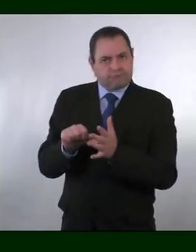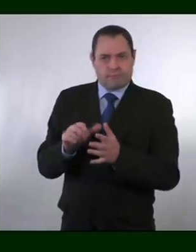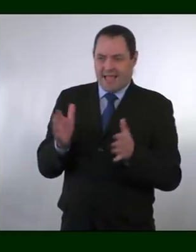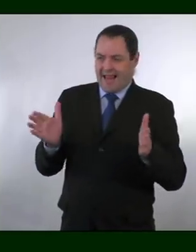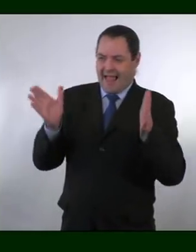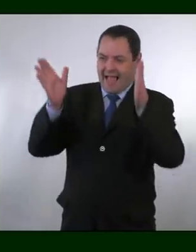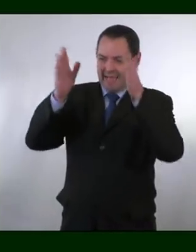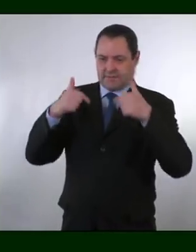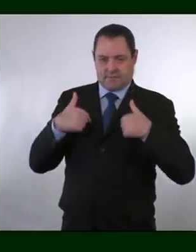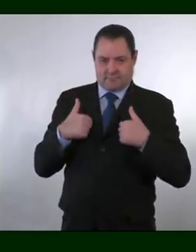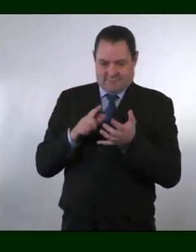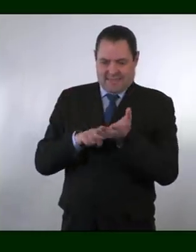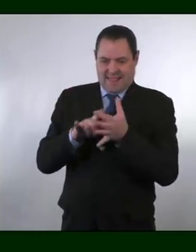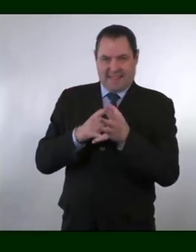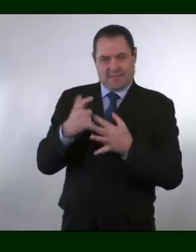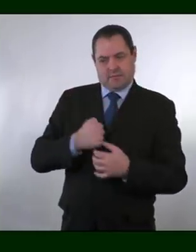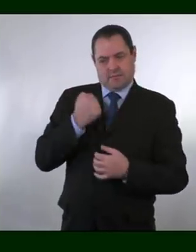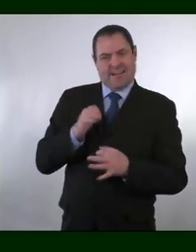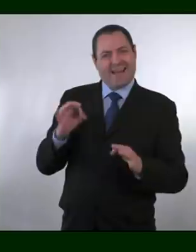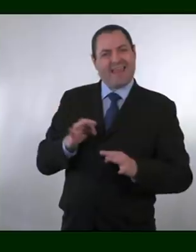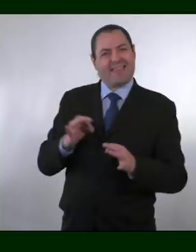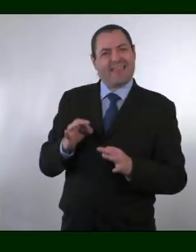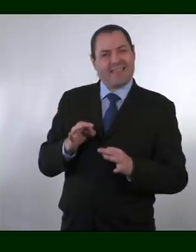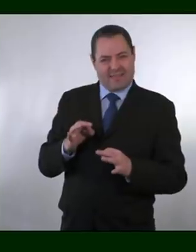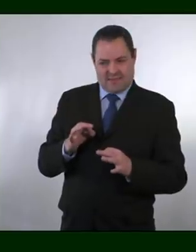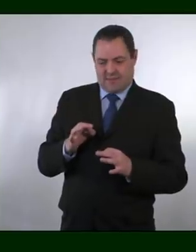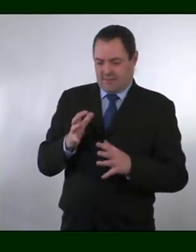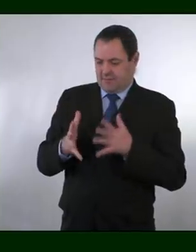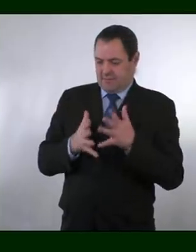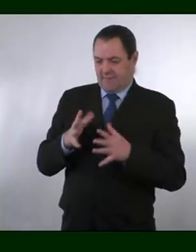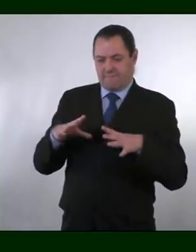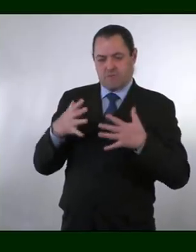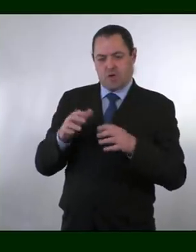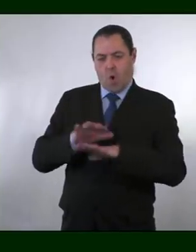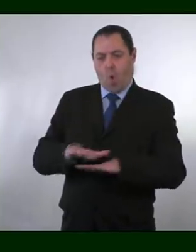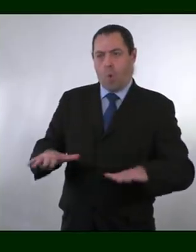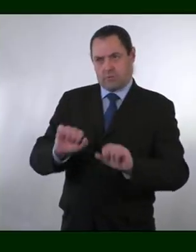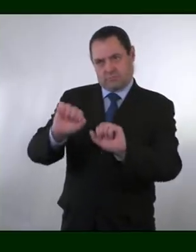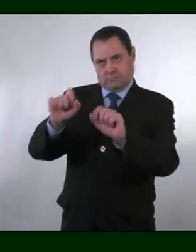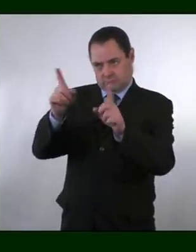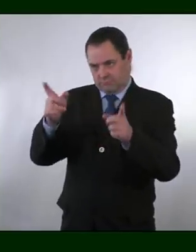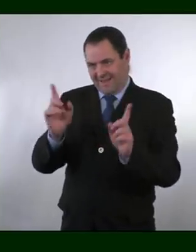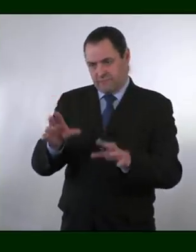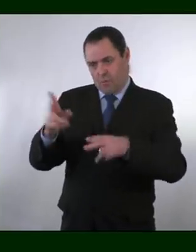building is under 18 metres you do not need one of these EWS1 forms, and you would hope that lenders